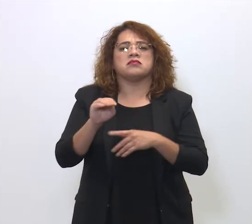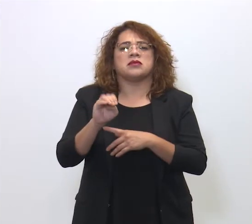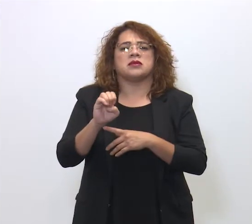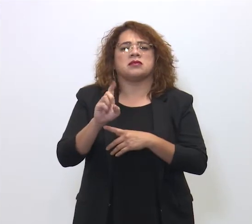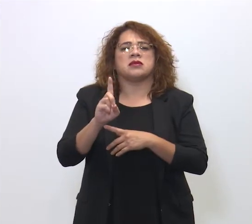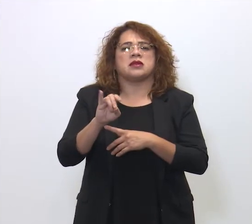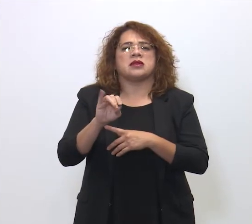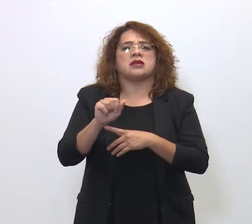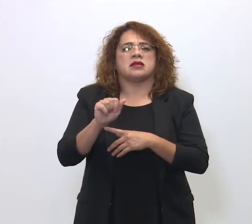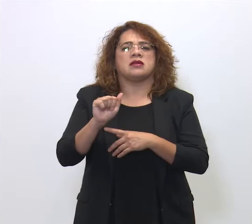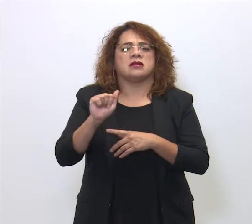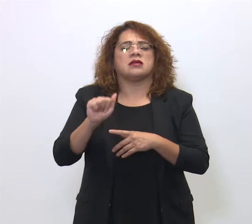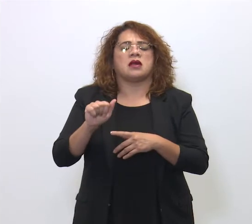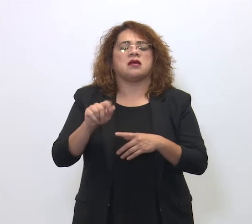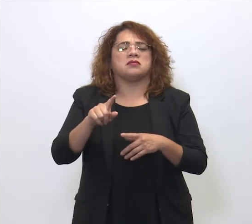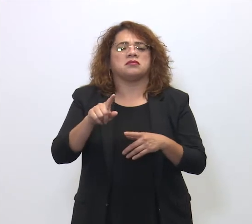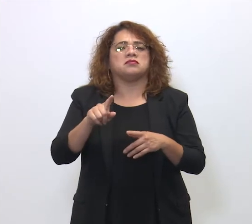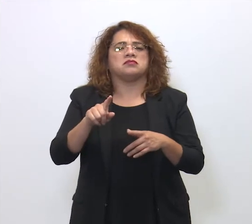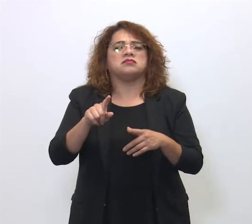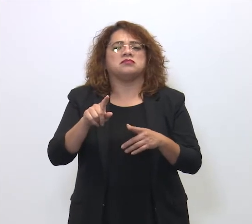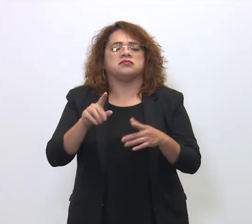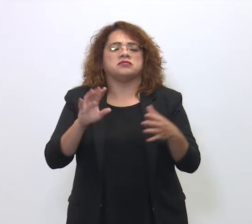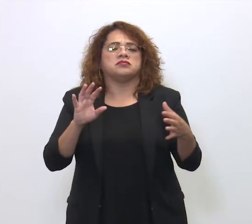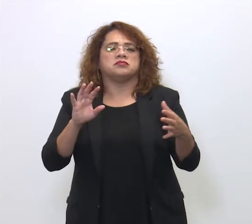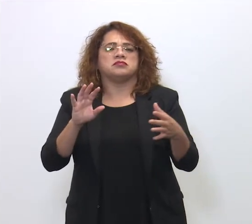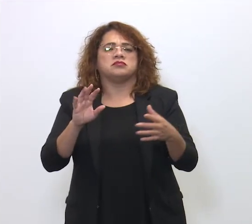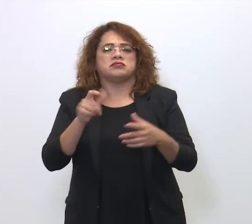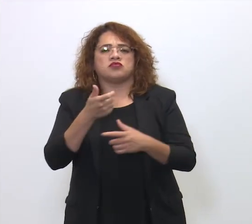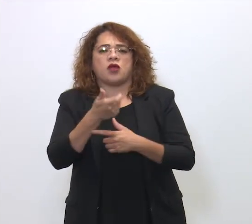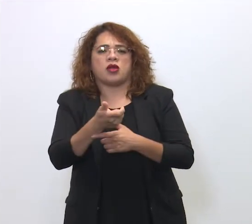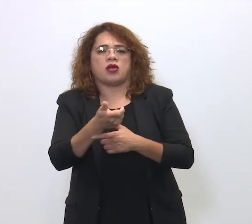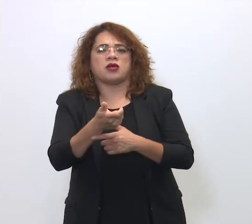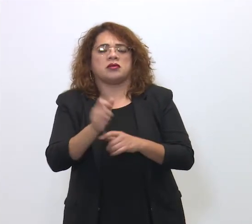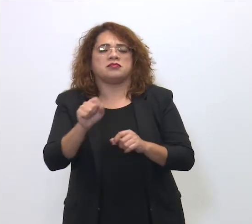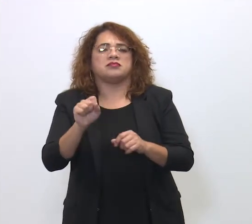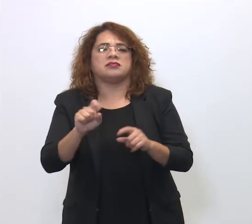Okay I think it's still being sent out to I think the, I think the, the media folks will have it. So